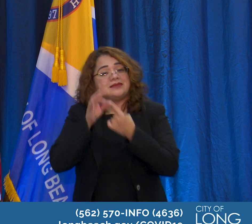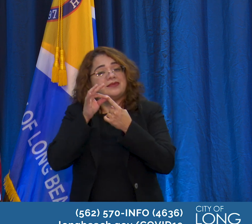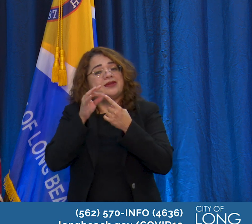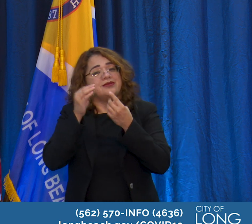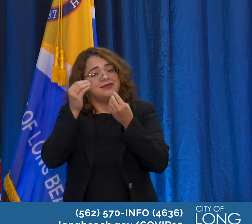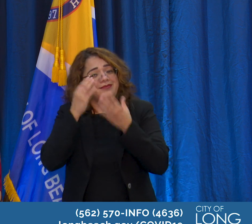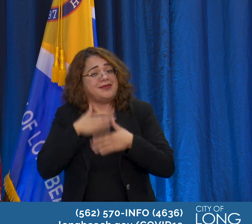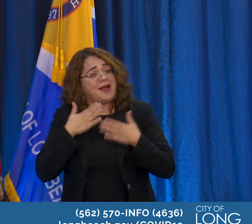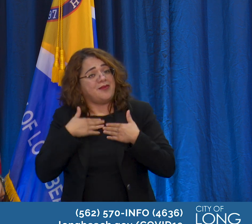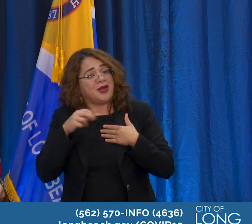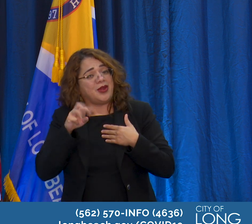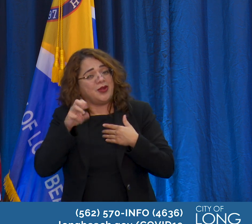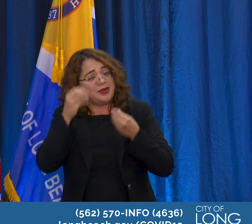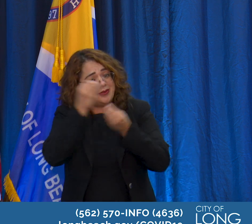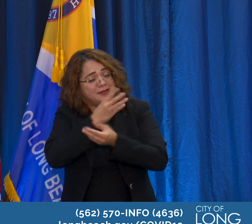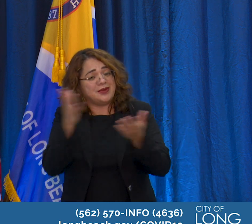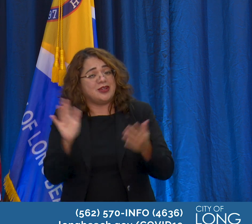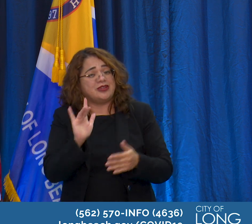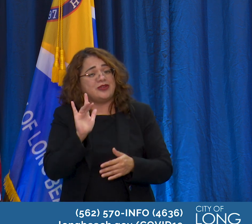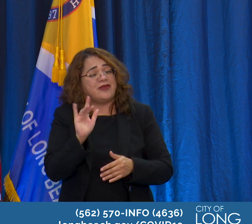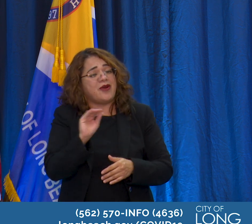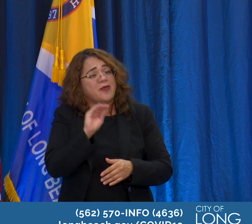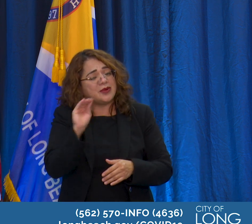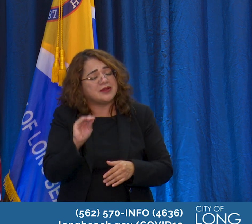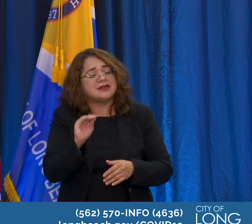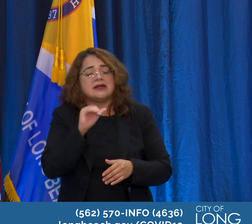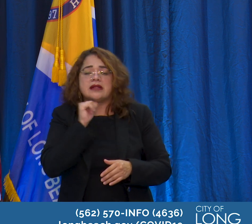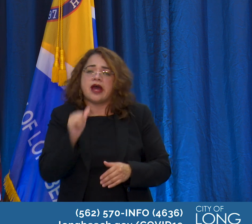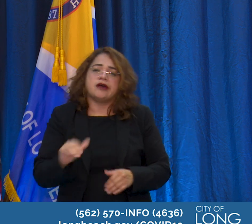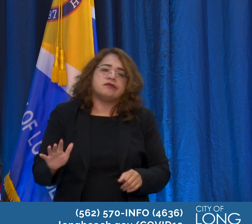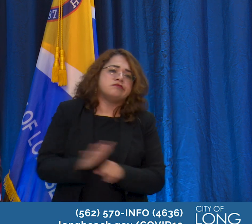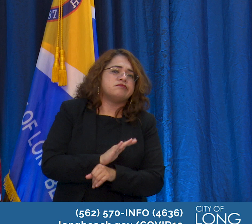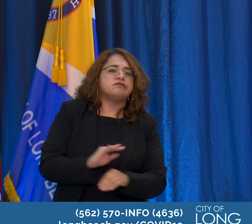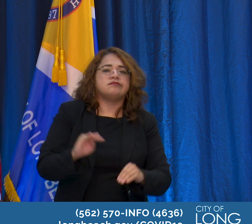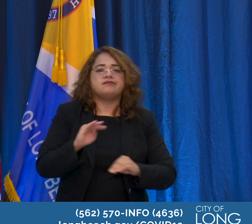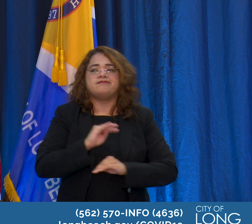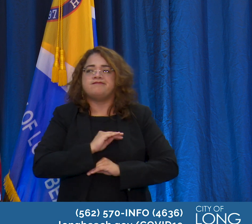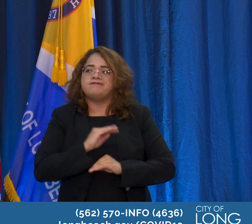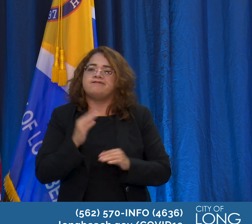owners. We know that 25 percent capacity is also not ideal for you.